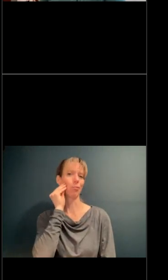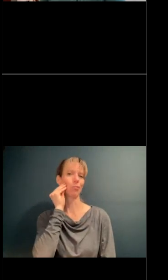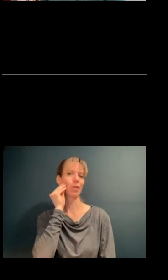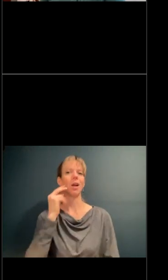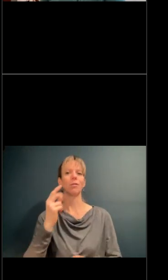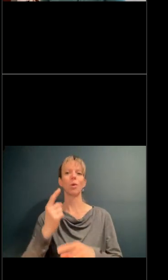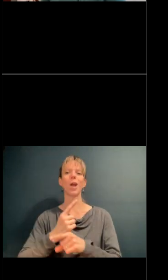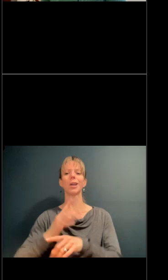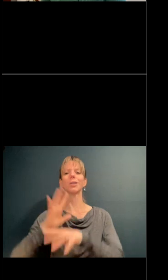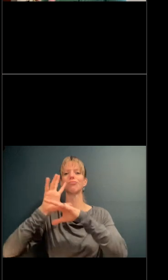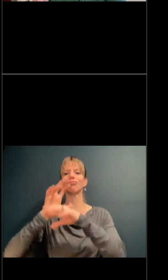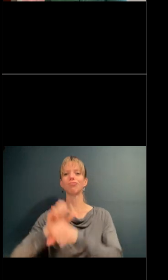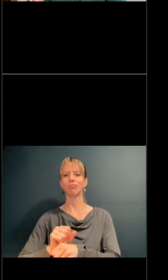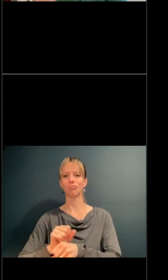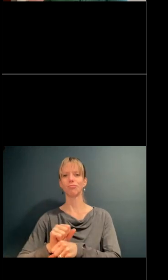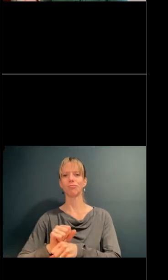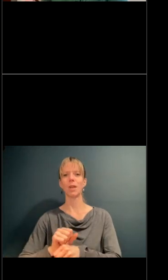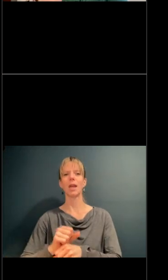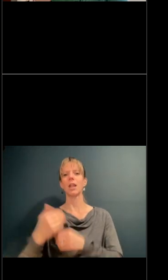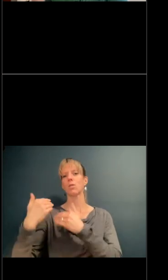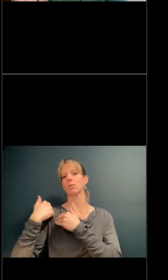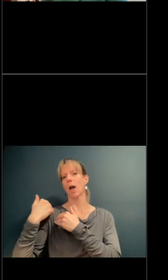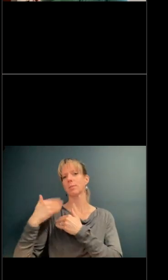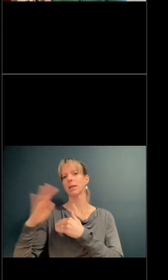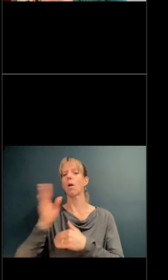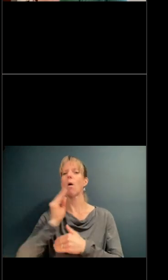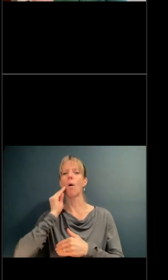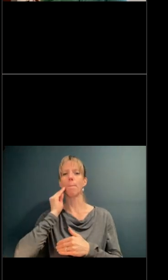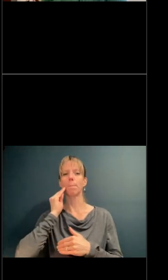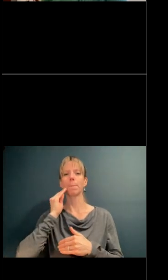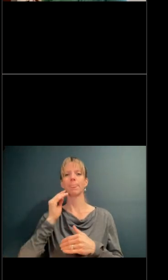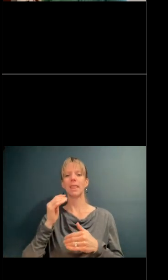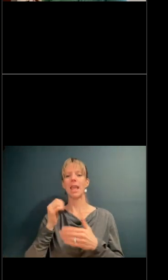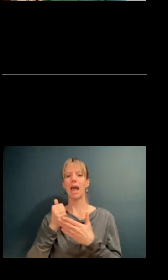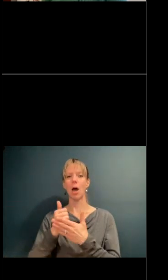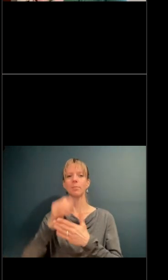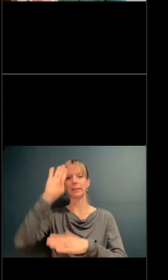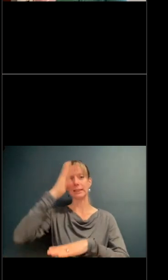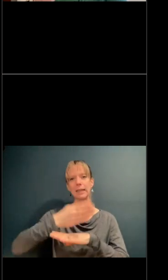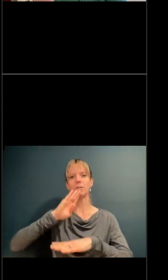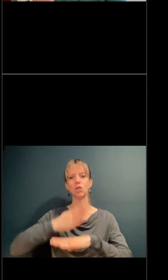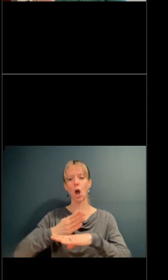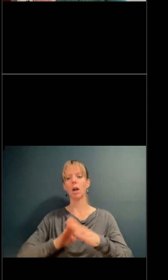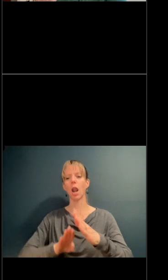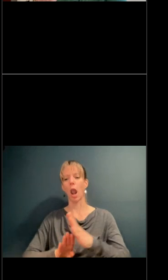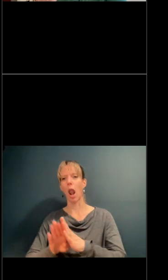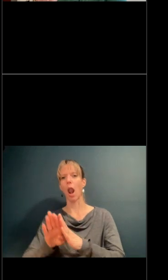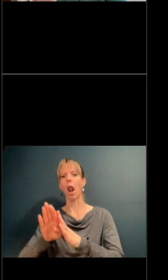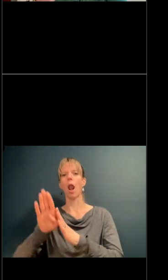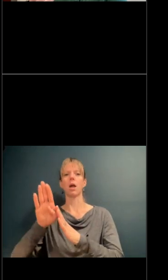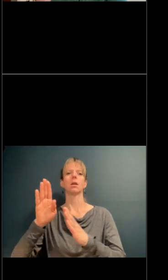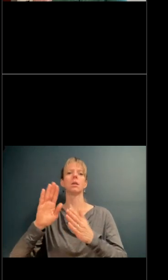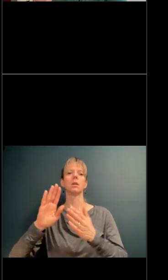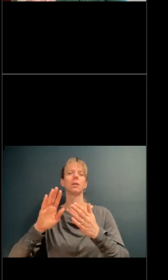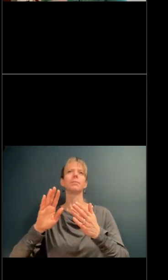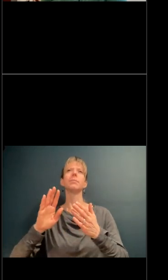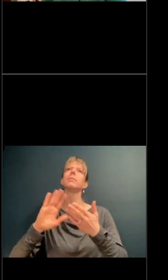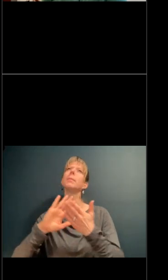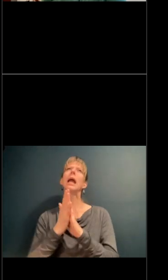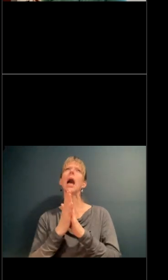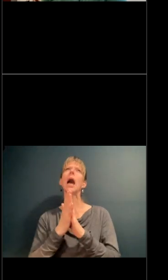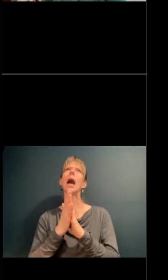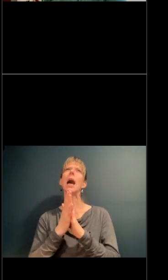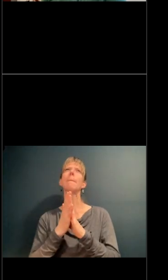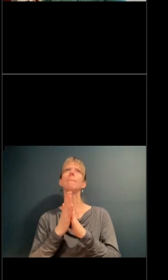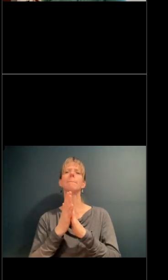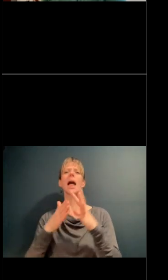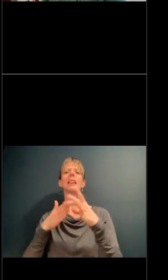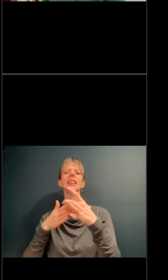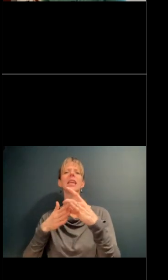to begin to help shape their sons and daughters to be that leading voice in their own lives.